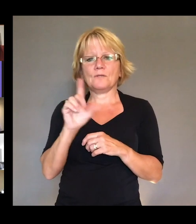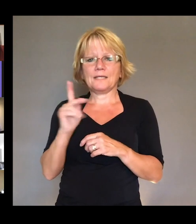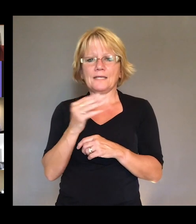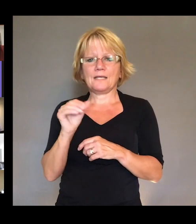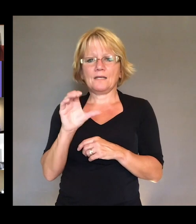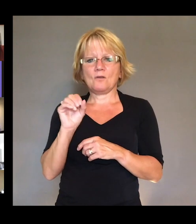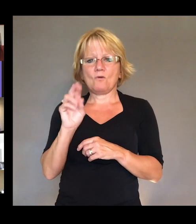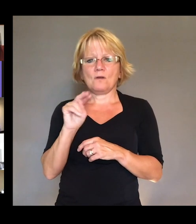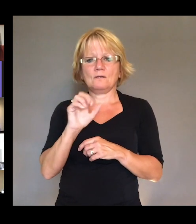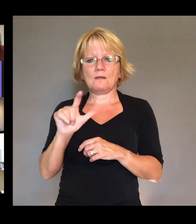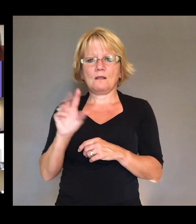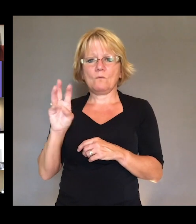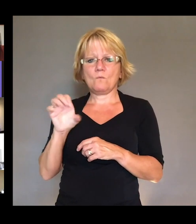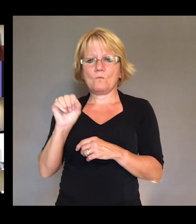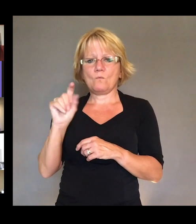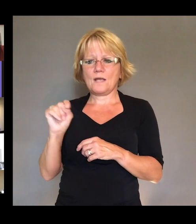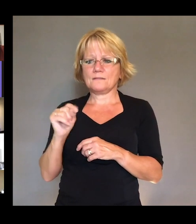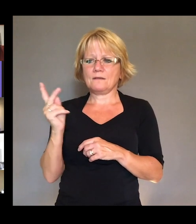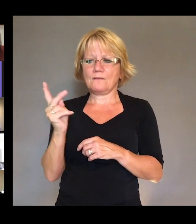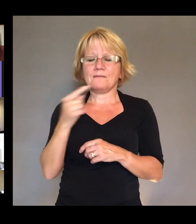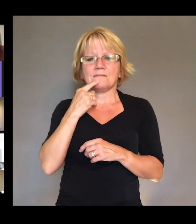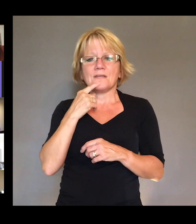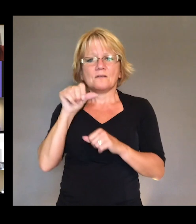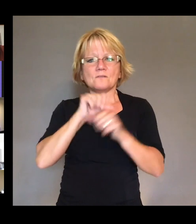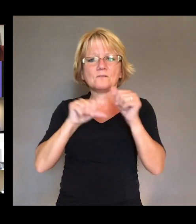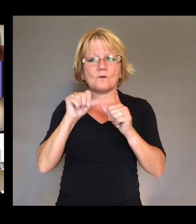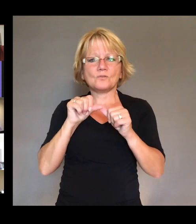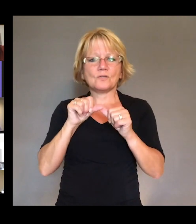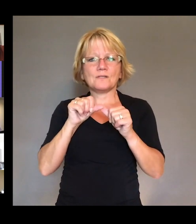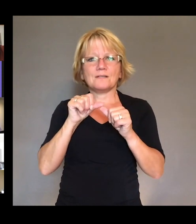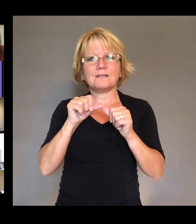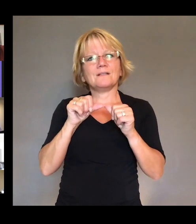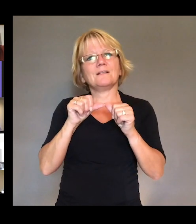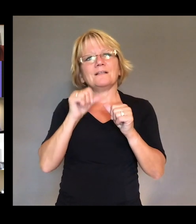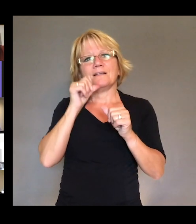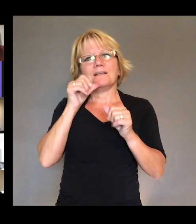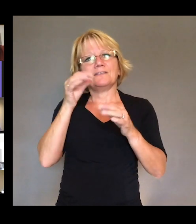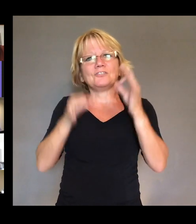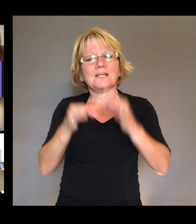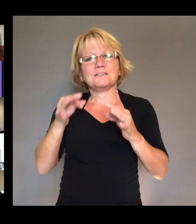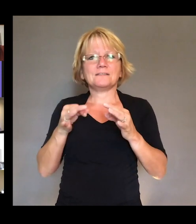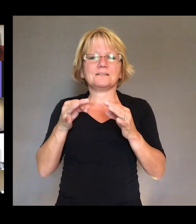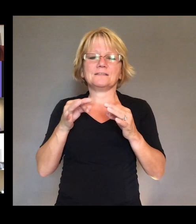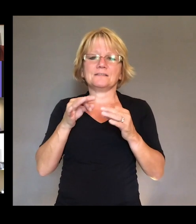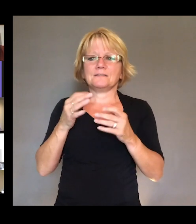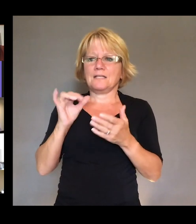in how they emphasized the idea that "social justice is what love looks like in public."